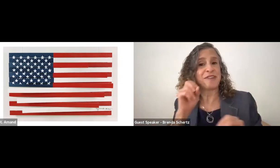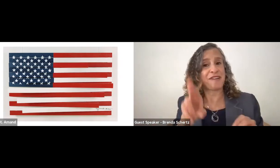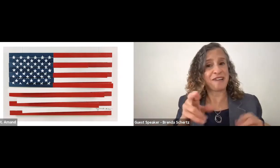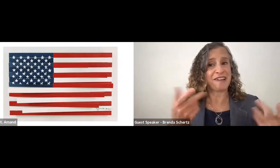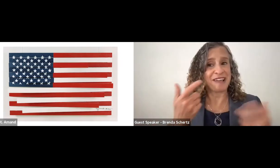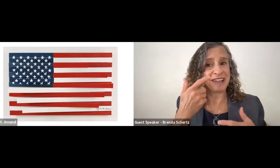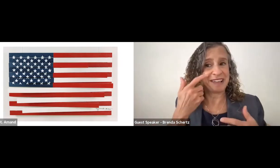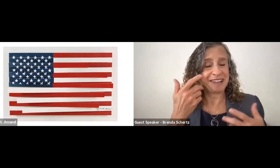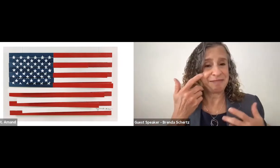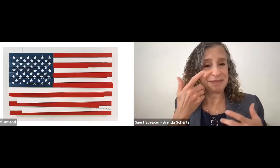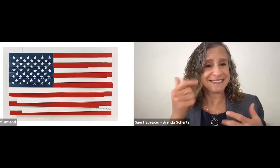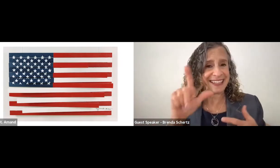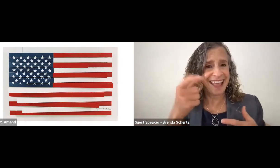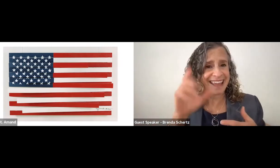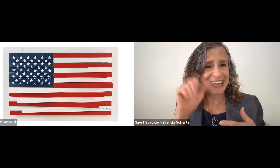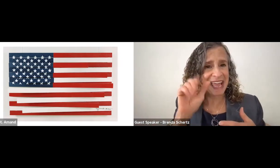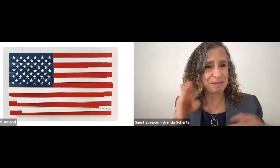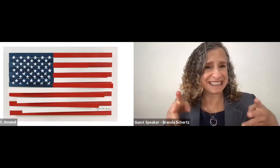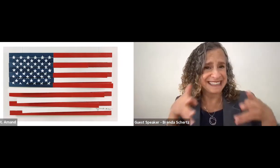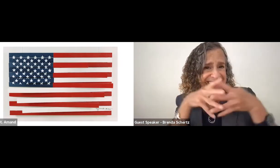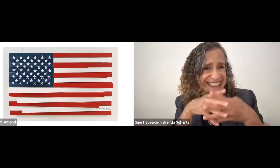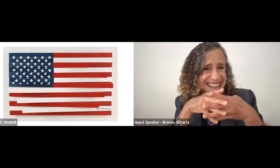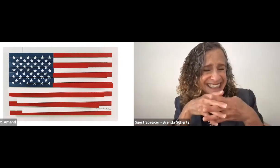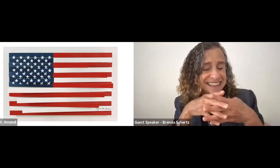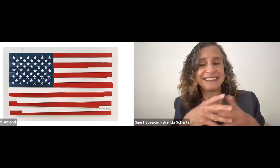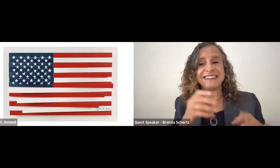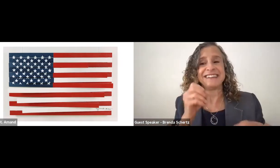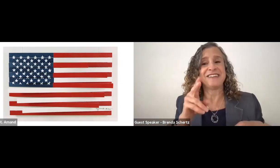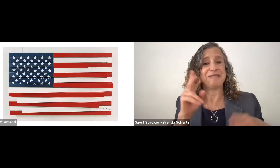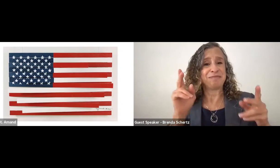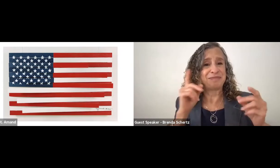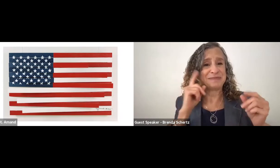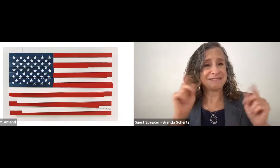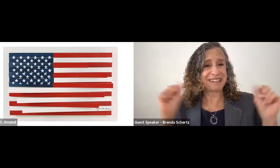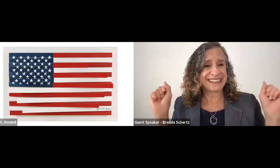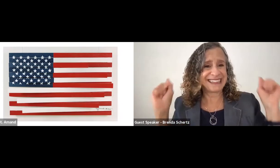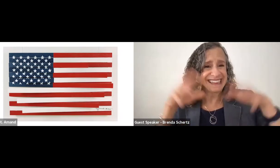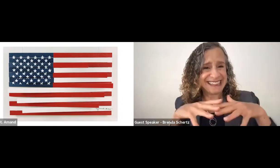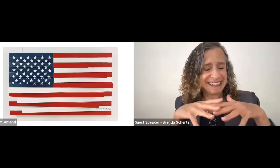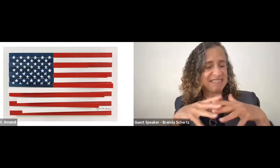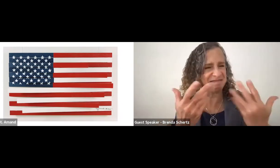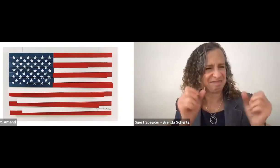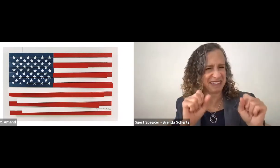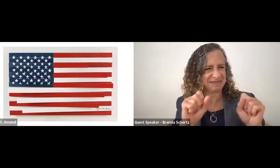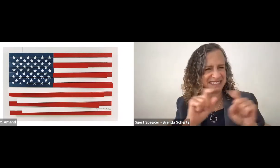You know, maybe America started because of the split log fences that were woven together like that.